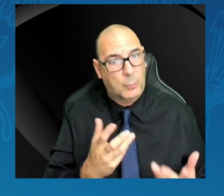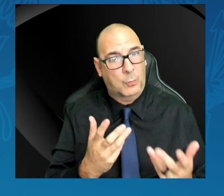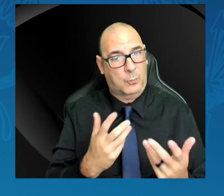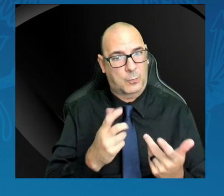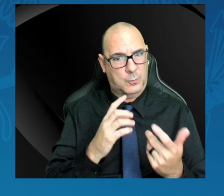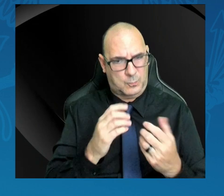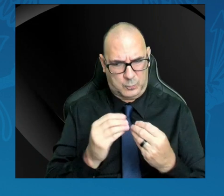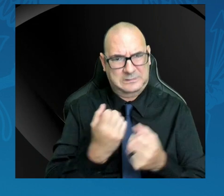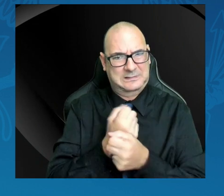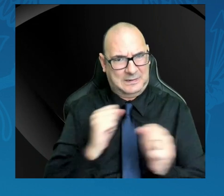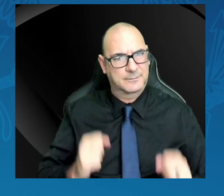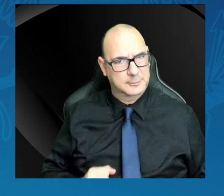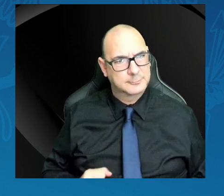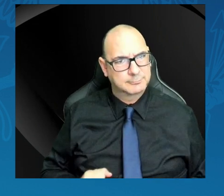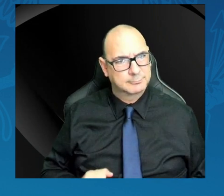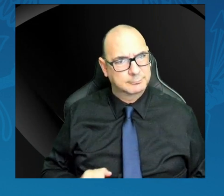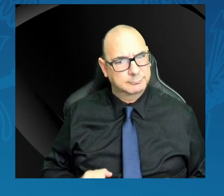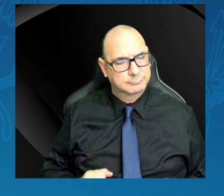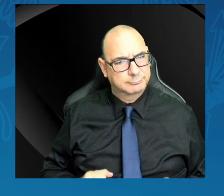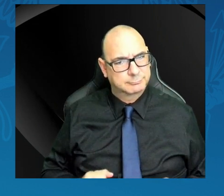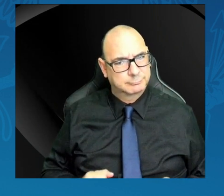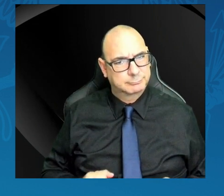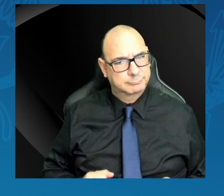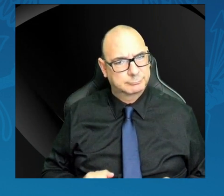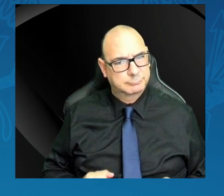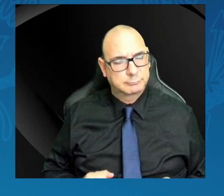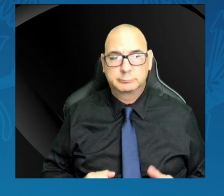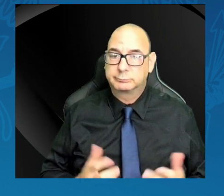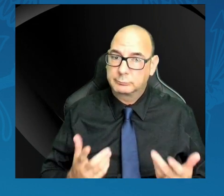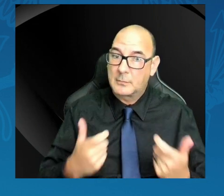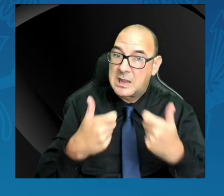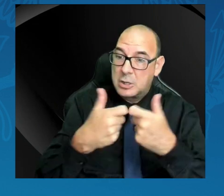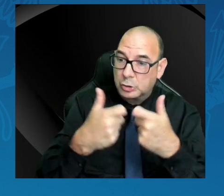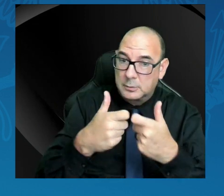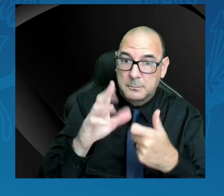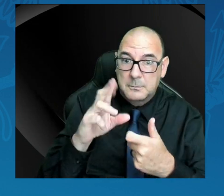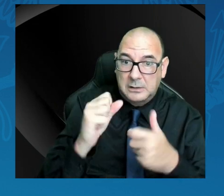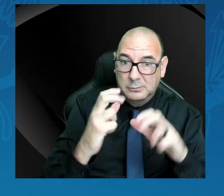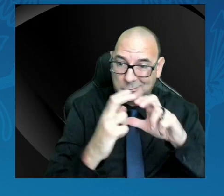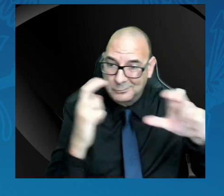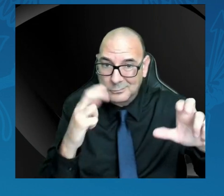Electric school busses are also safer for our children's health and a more sustainable planet.